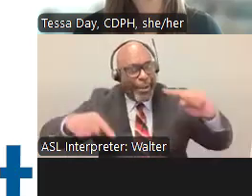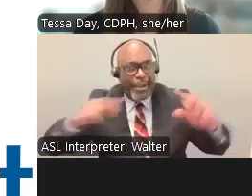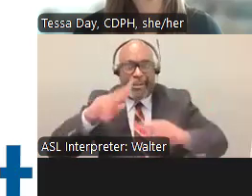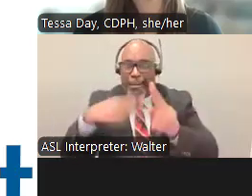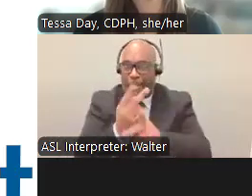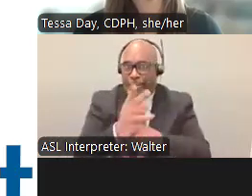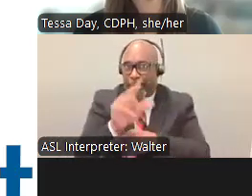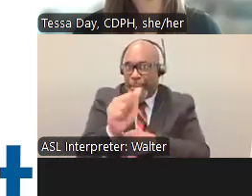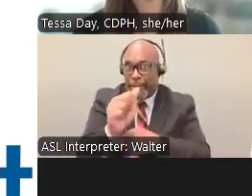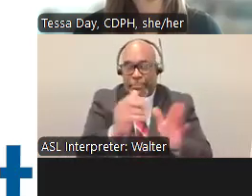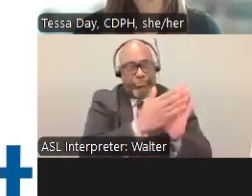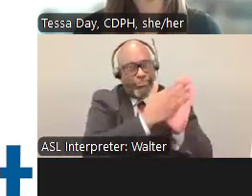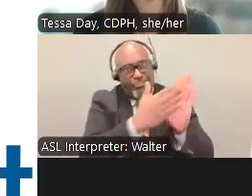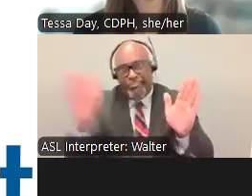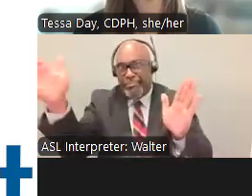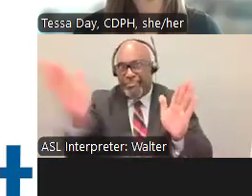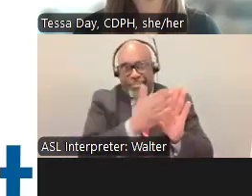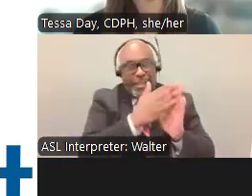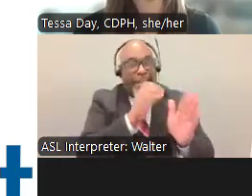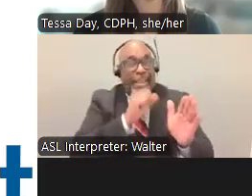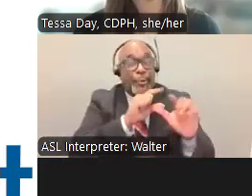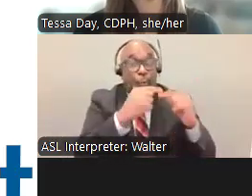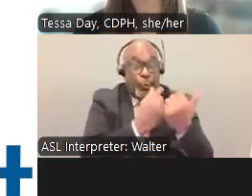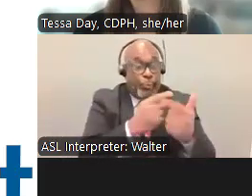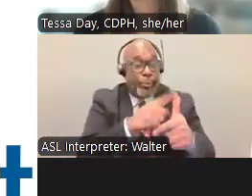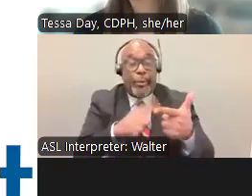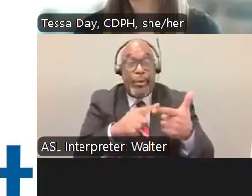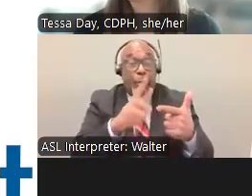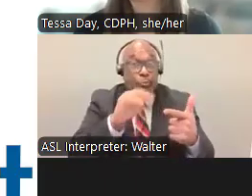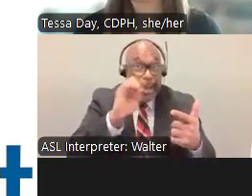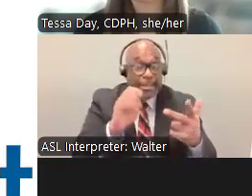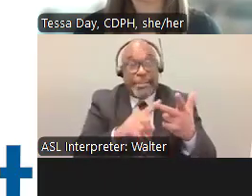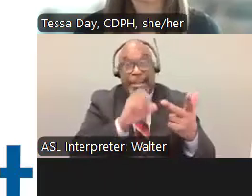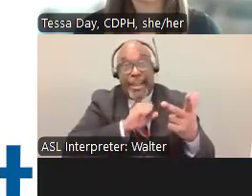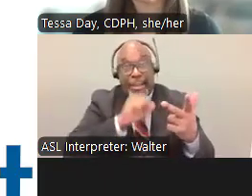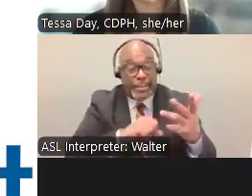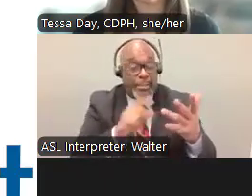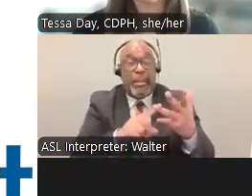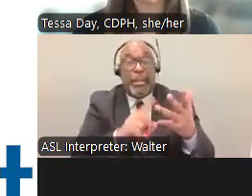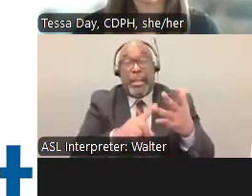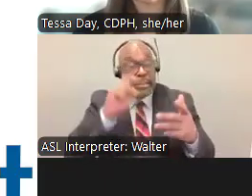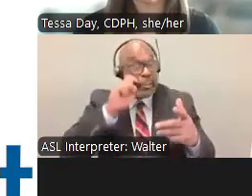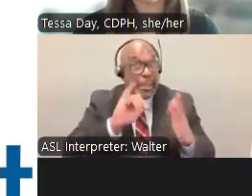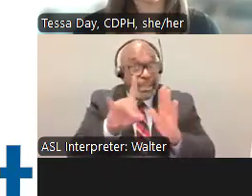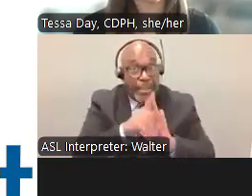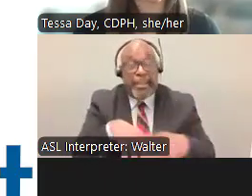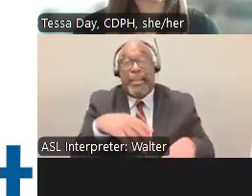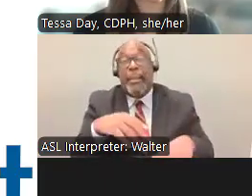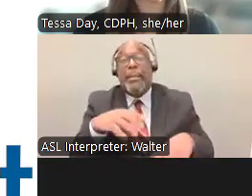13:22:54 every age group, race, 13:22:55 ethnicity, sexual and gender 13:22:57 identity, and so everyone's 13:22:57 personal experience will be